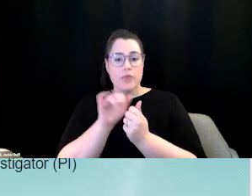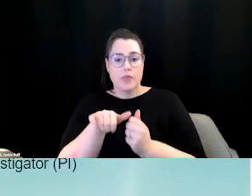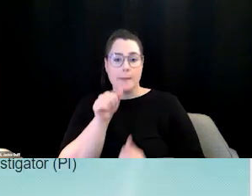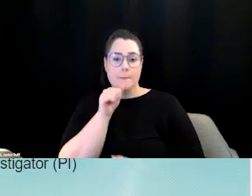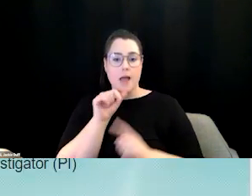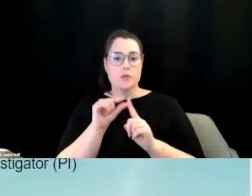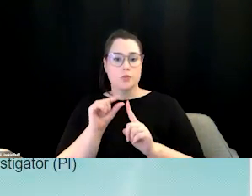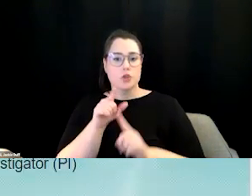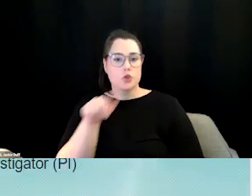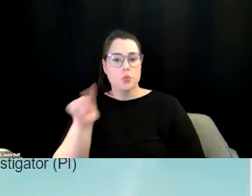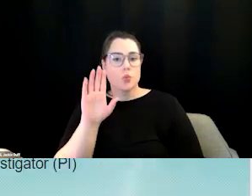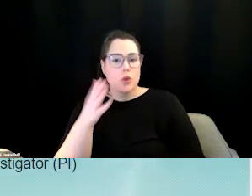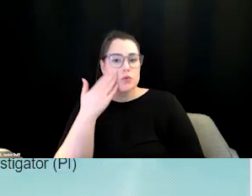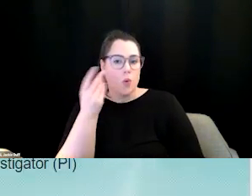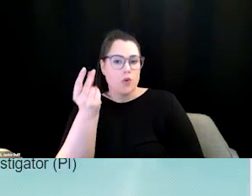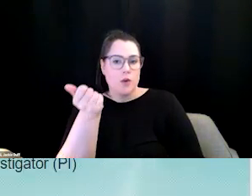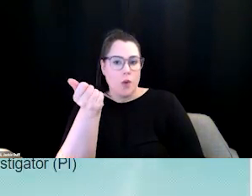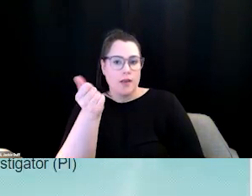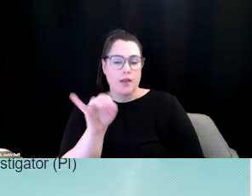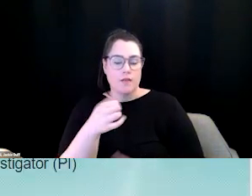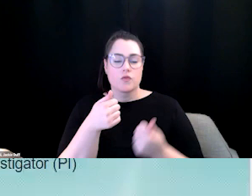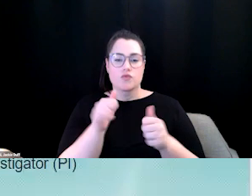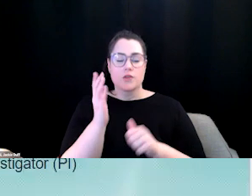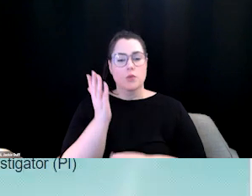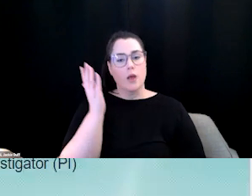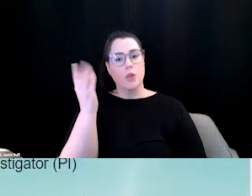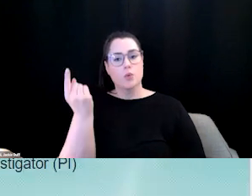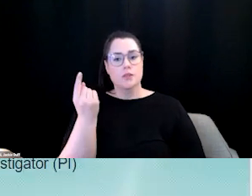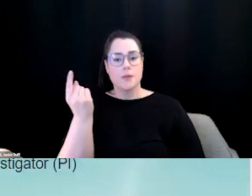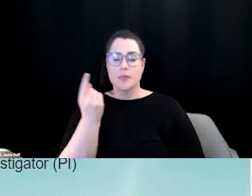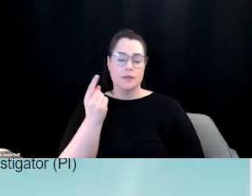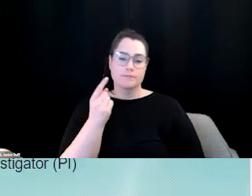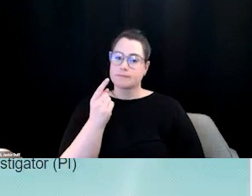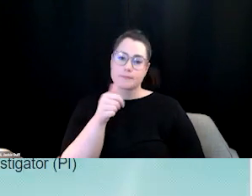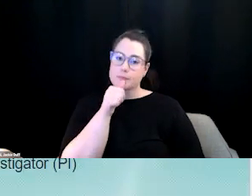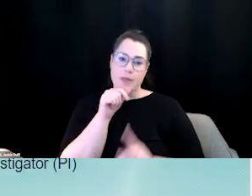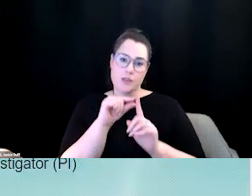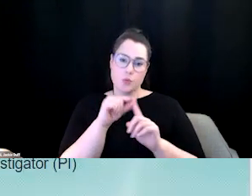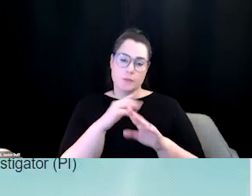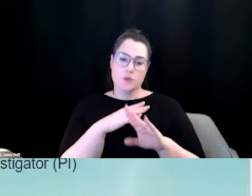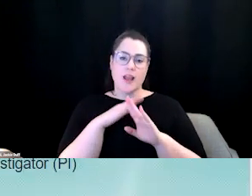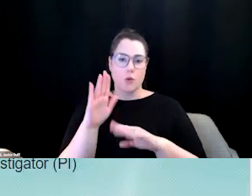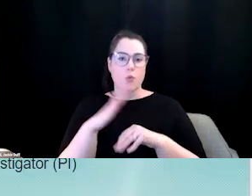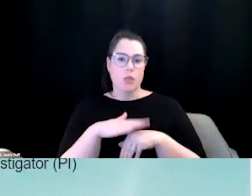So if you try to upload a file that's password protected, it'll tell you this file is protected.